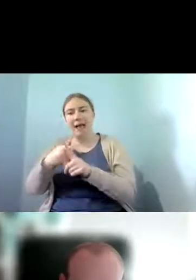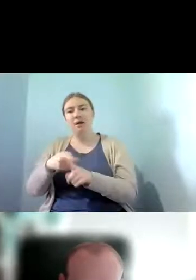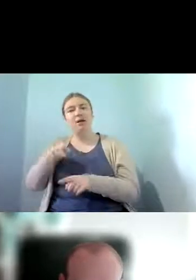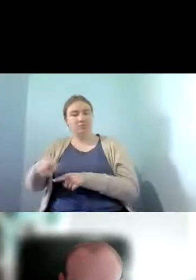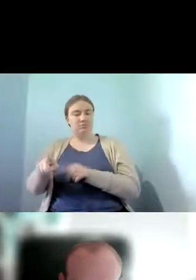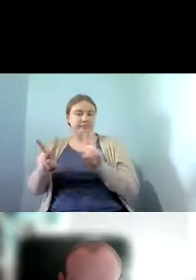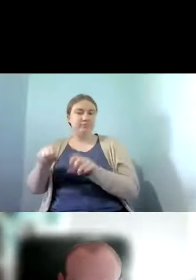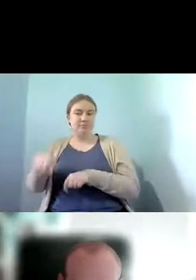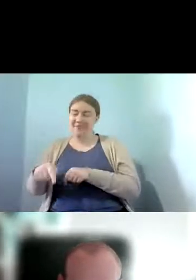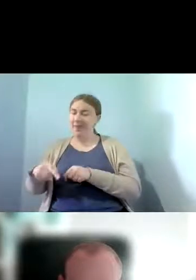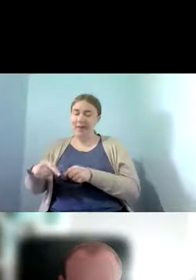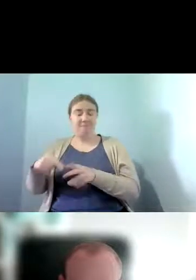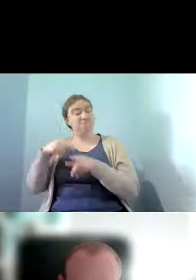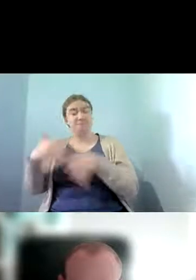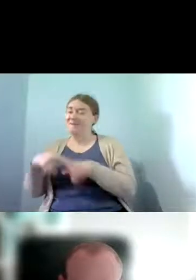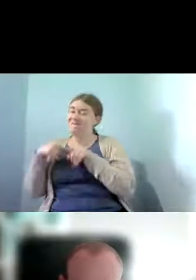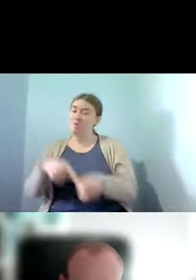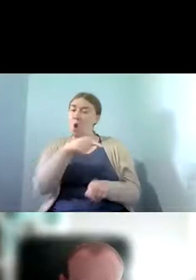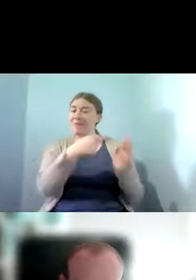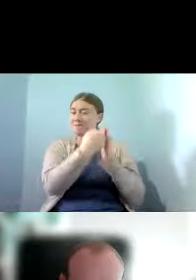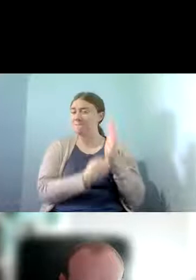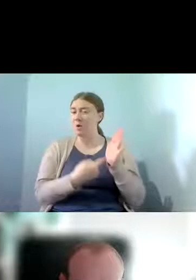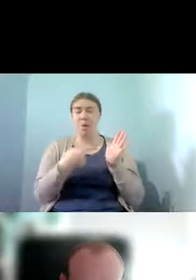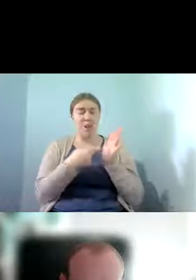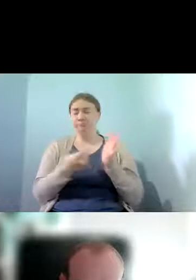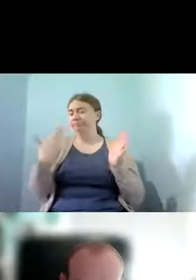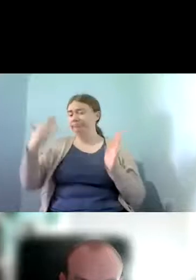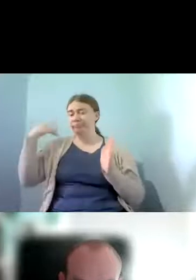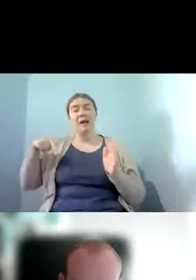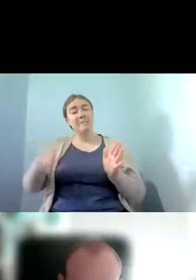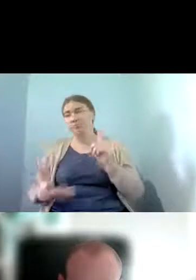the fishpass manual to successfully design and gain approval for fish passes across the country